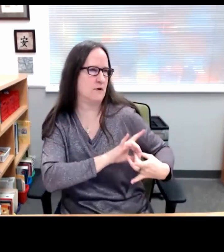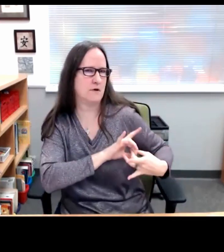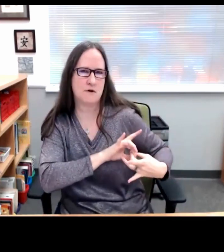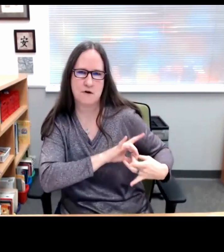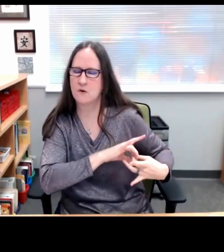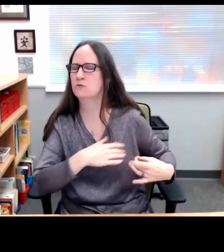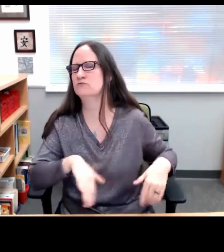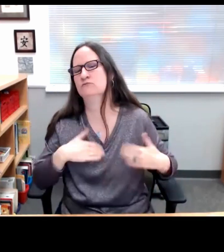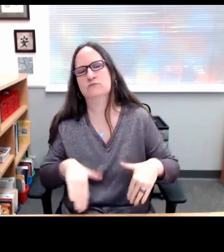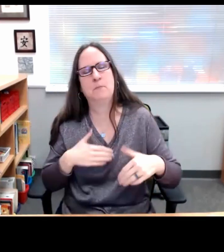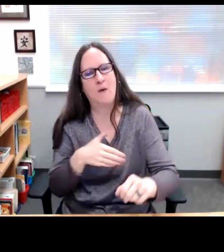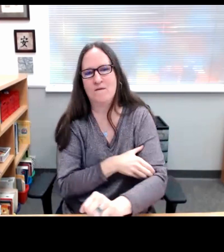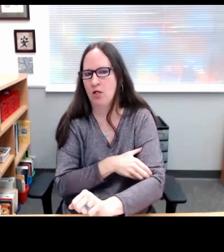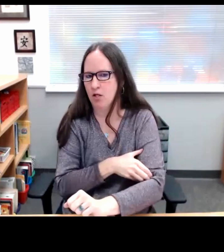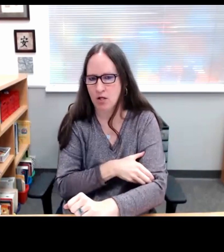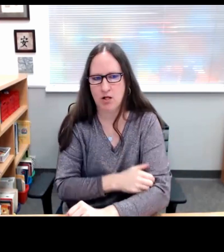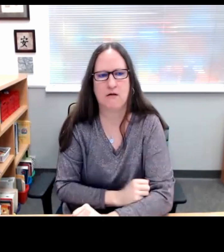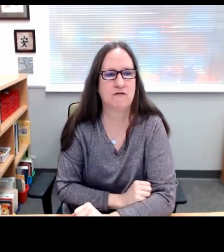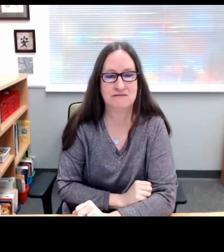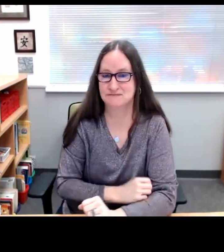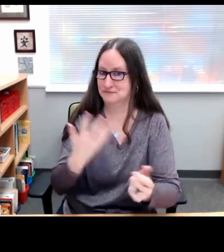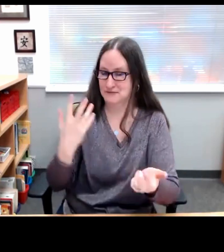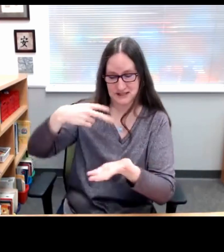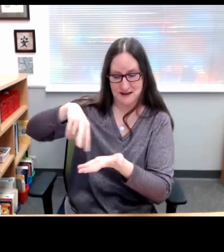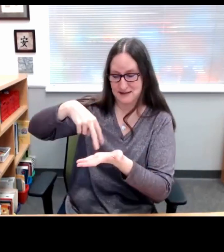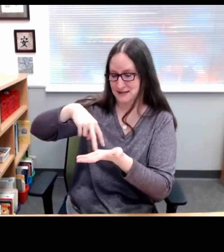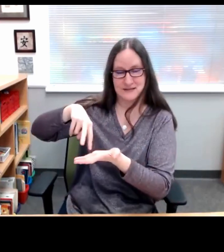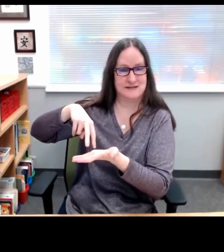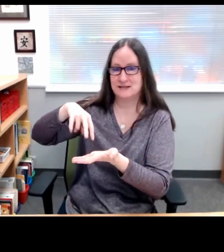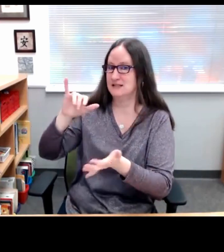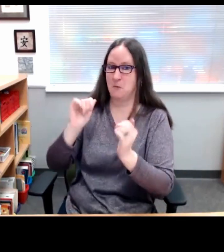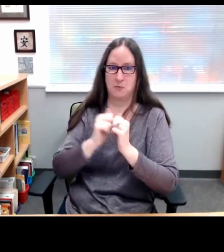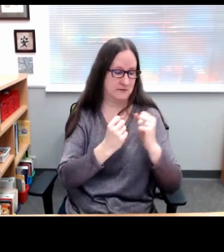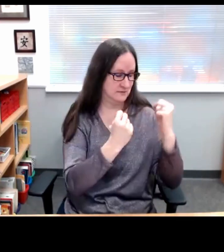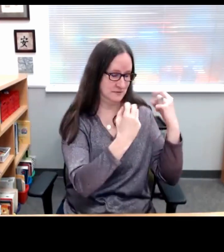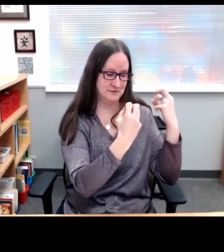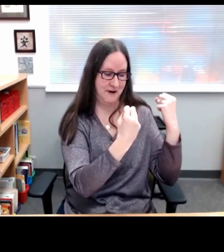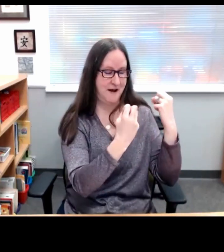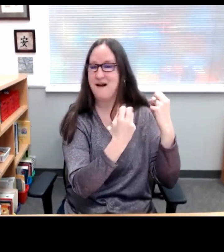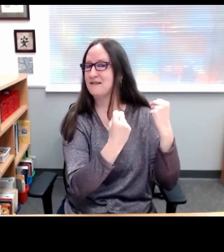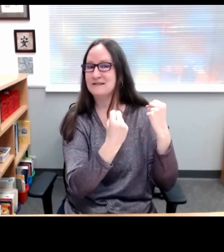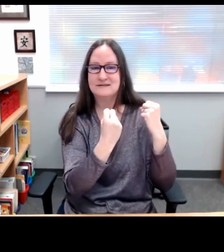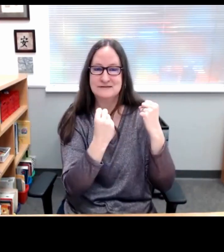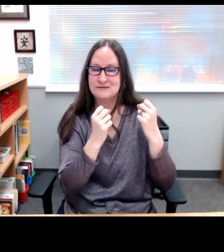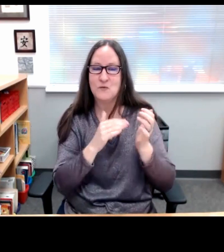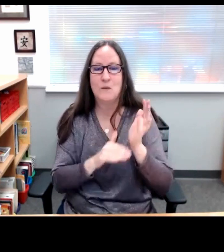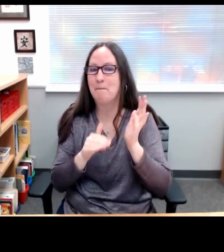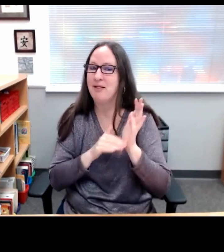as she grows, it's not more caring, it's dancing, standing on the floor together. And so dancing is